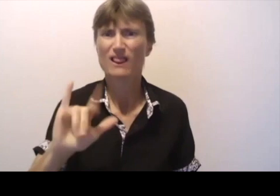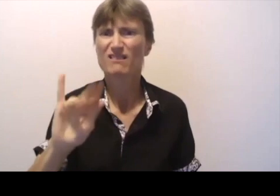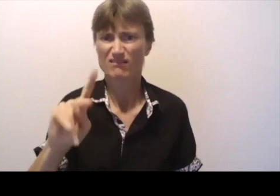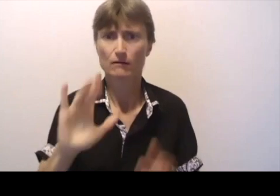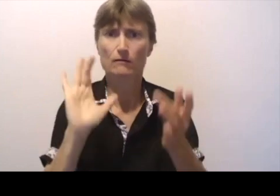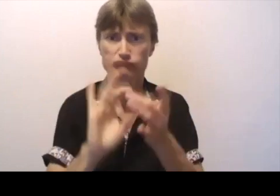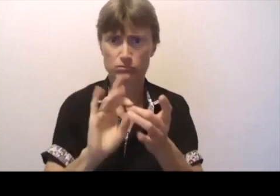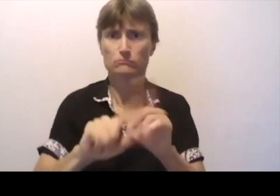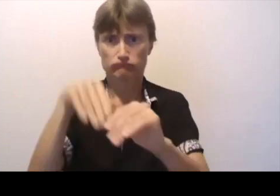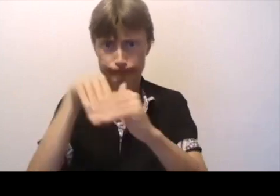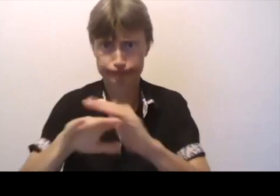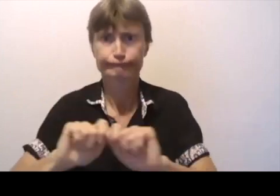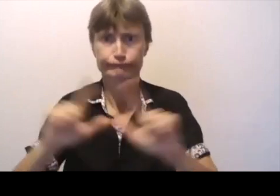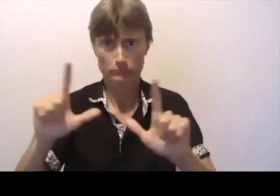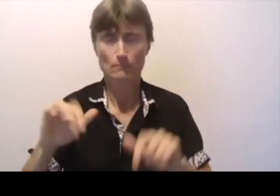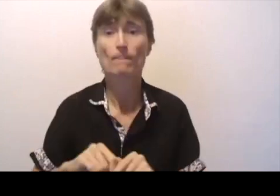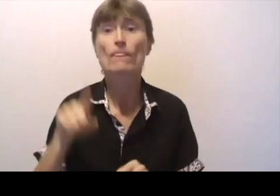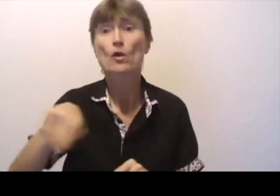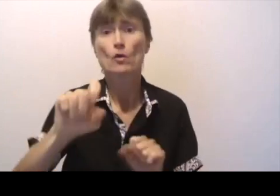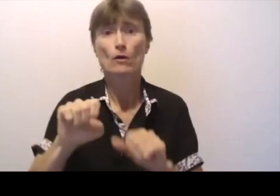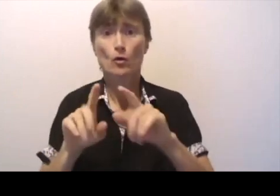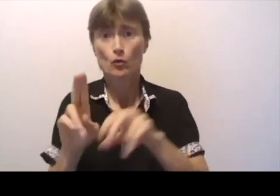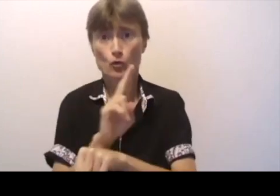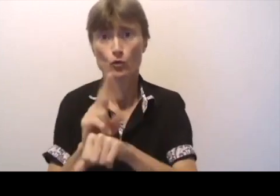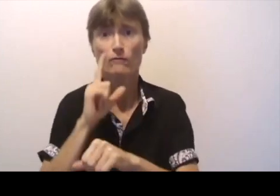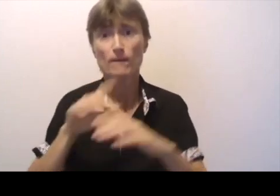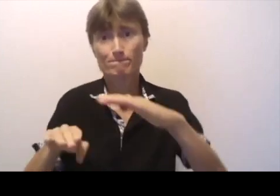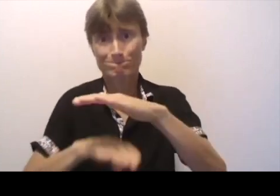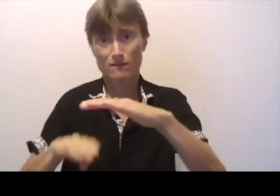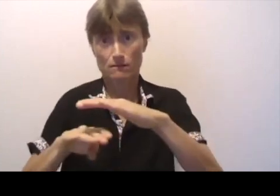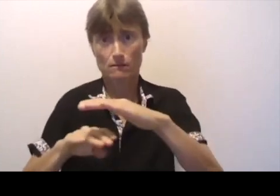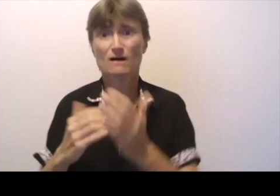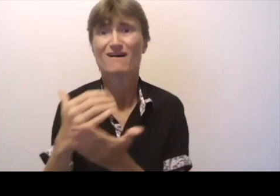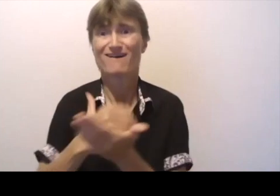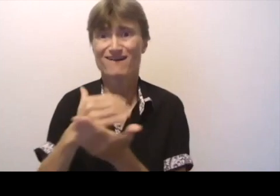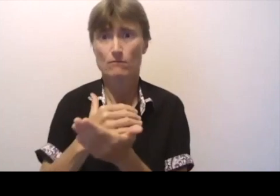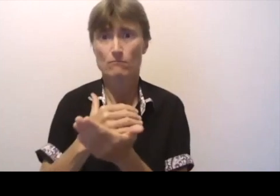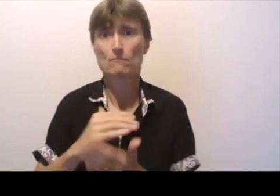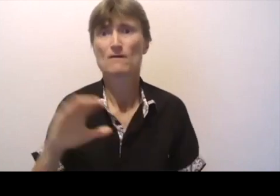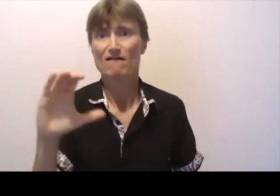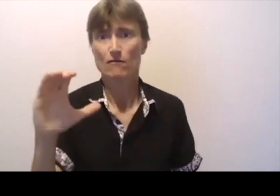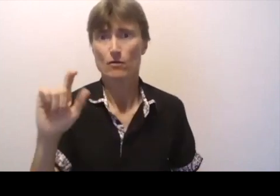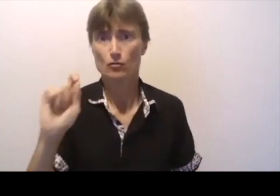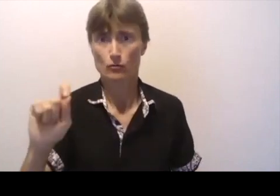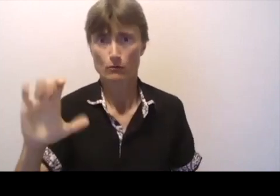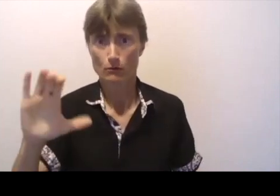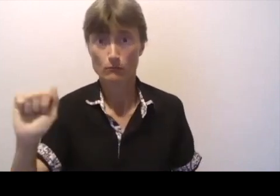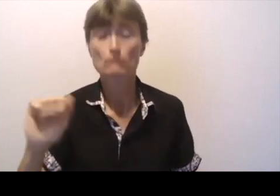calgary basic income alberta dot ca and of course this webinar is being recorded as well